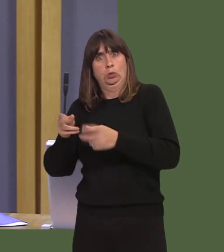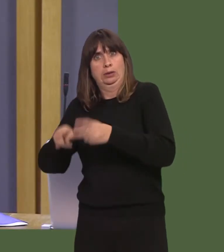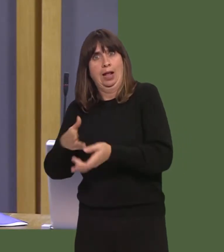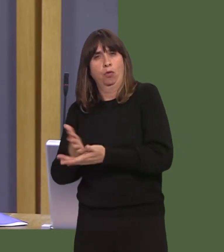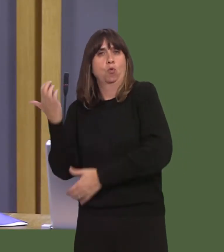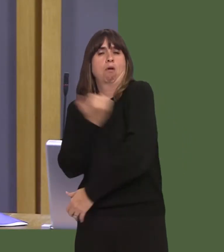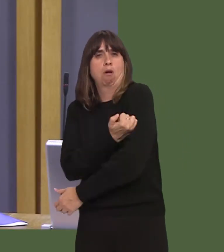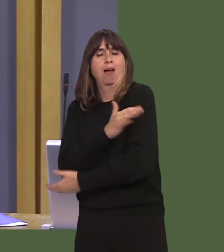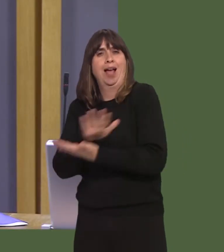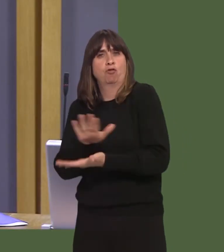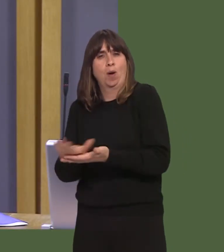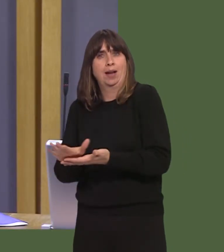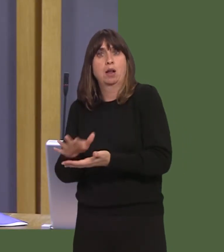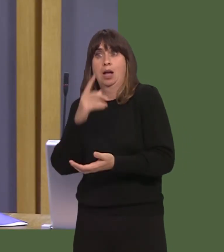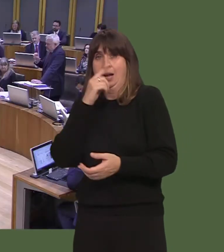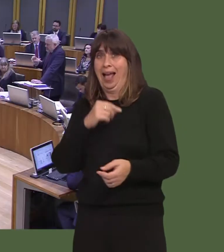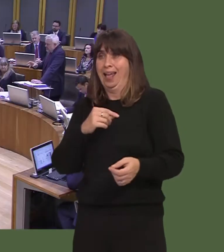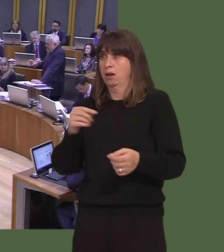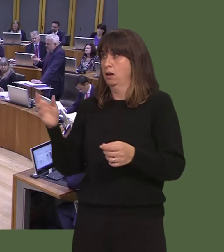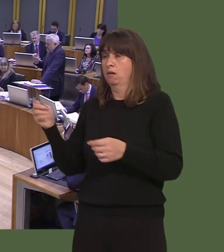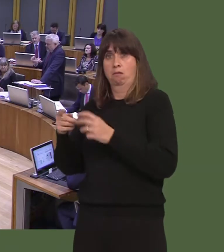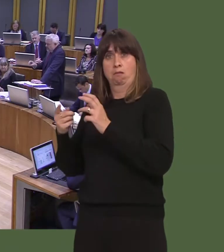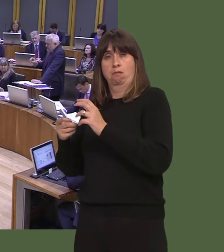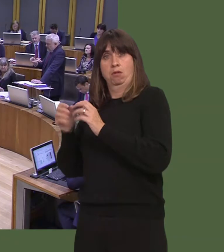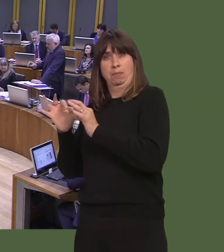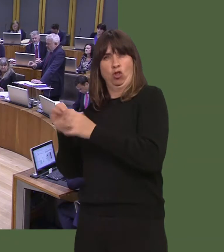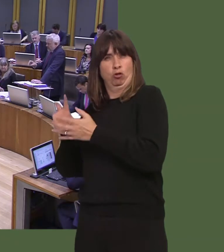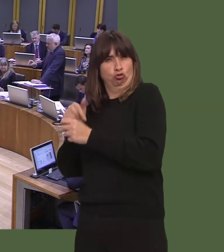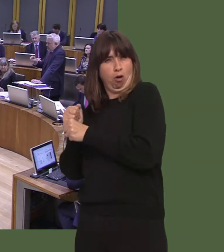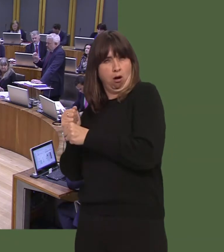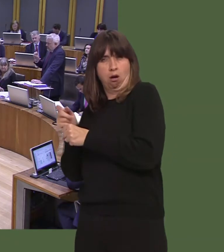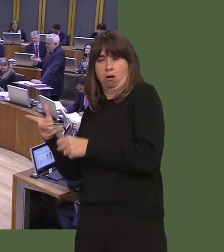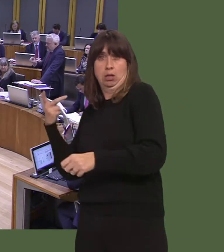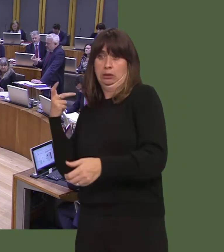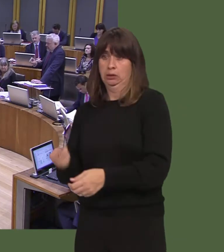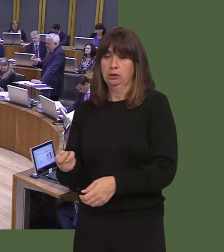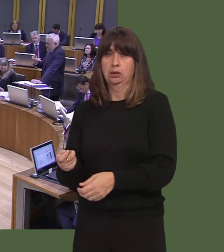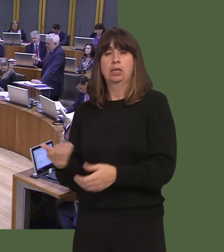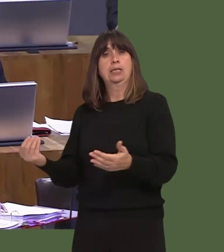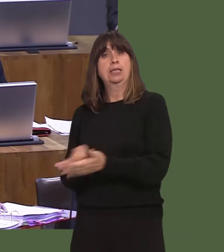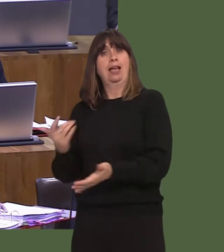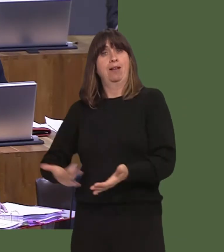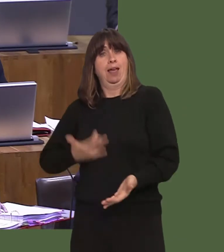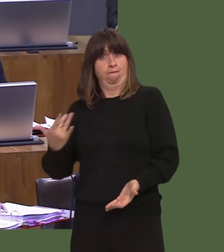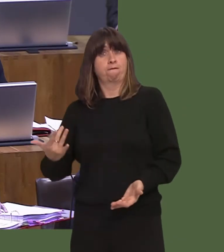So, being able to provide the immediate support for people to avoid dying of a drug overdose